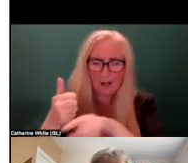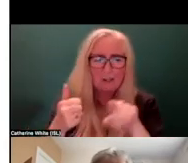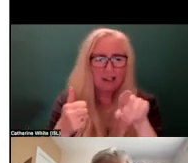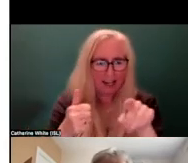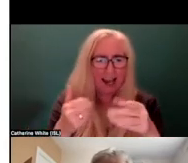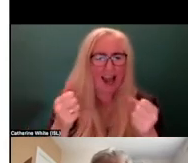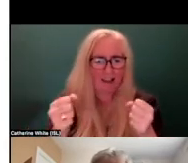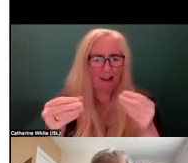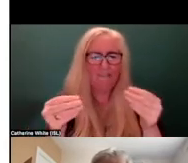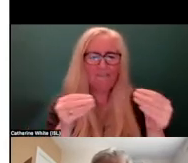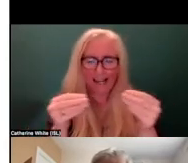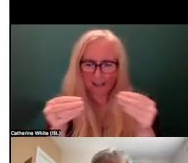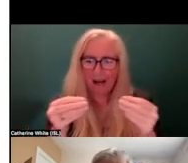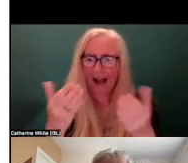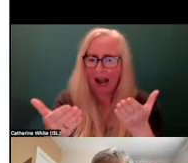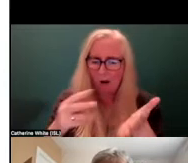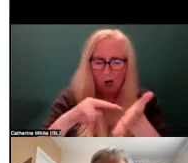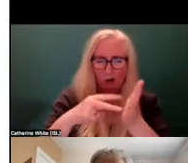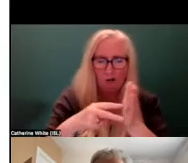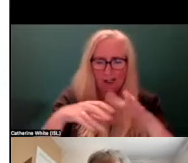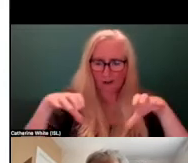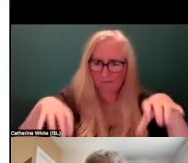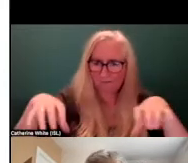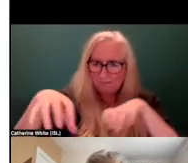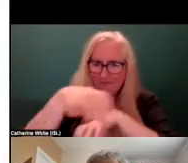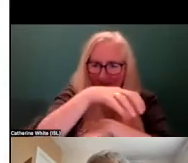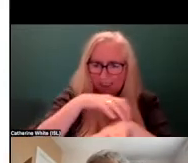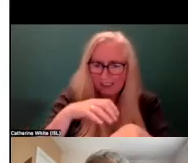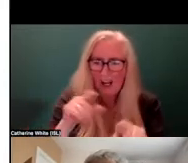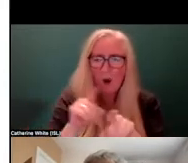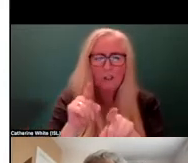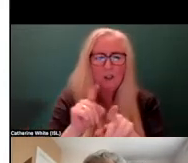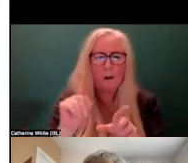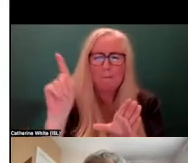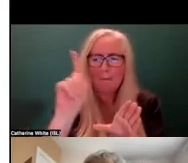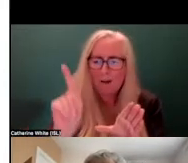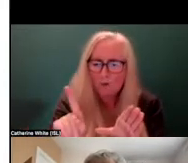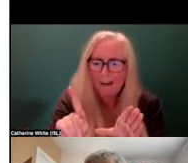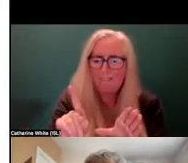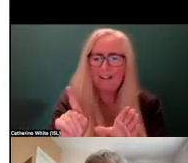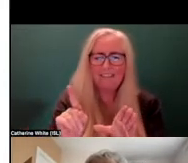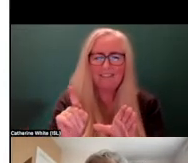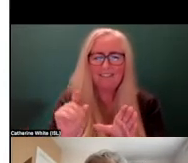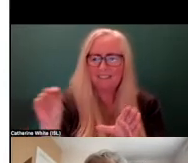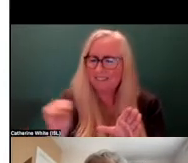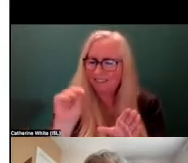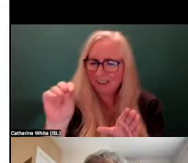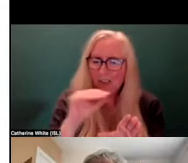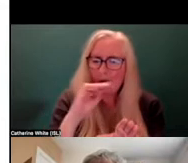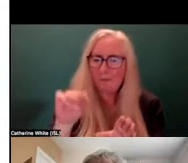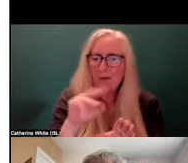And they do provide for quite a bit of flexibility in arrangement and even includes things like microwaves and small fridges and that so people